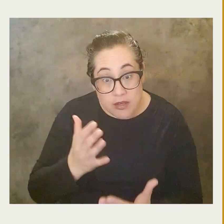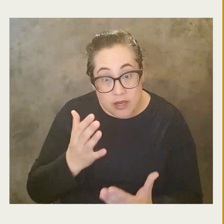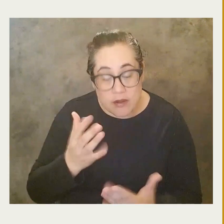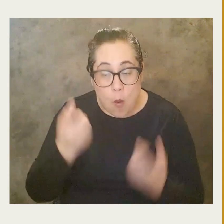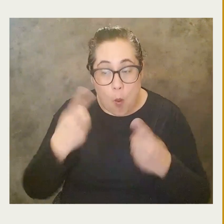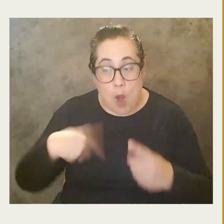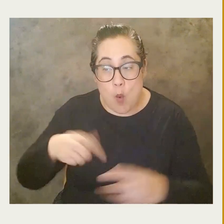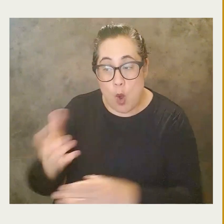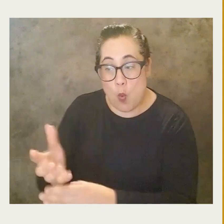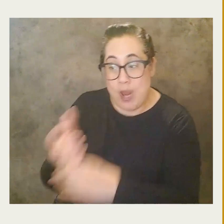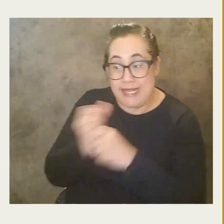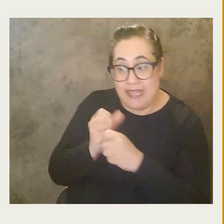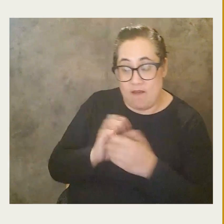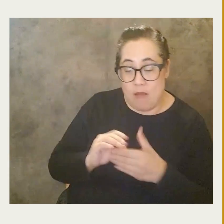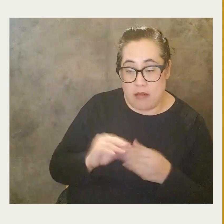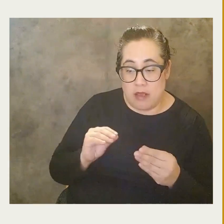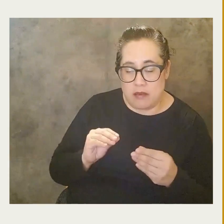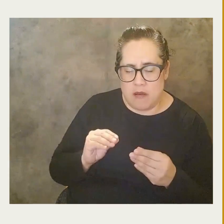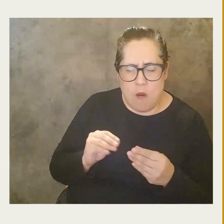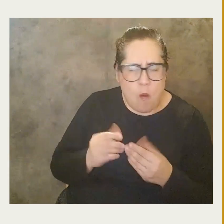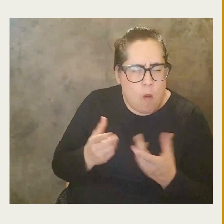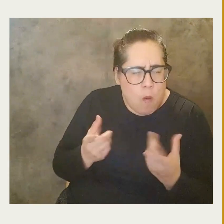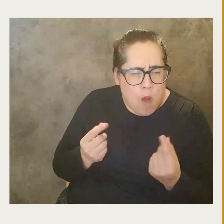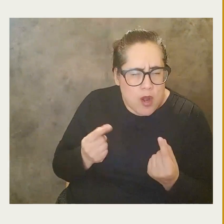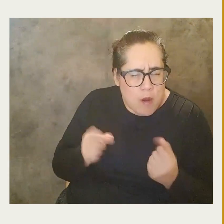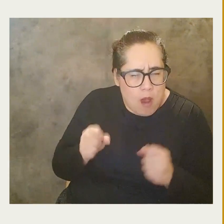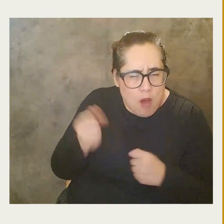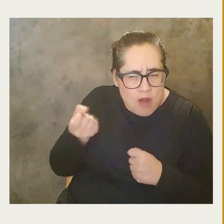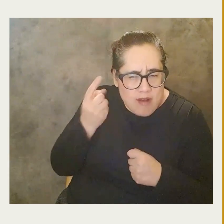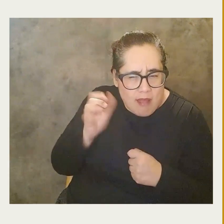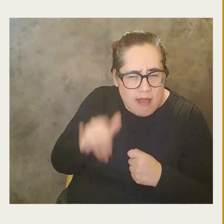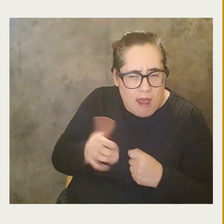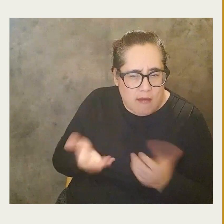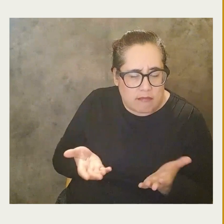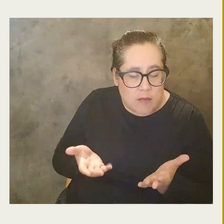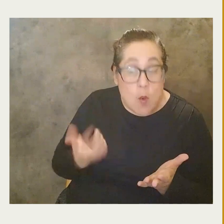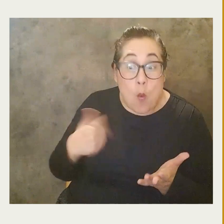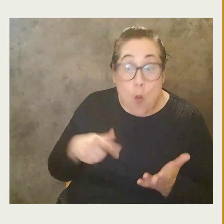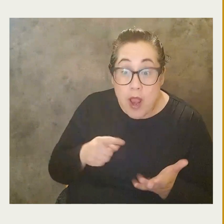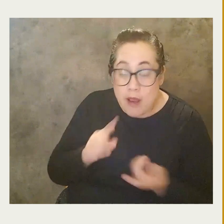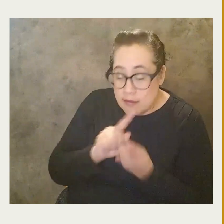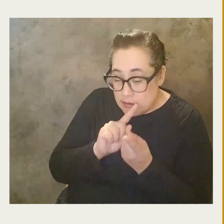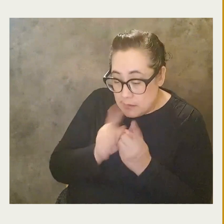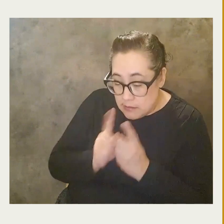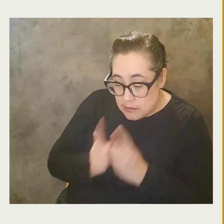When we receive a message, what do we do in order to understand it? We decode it.